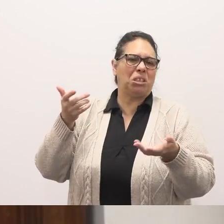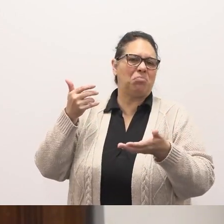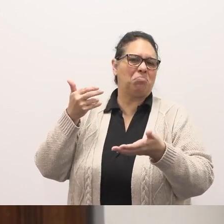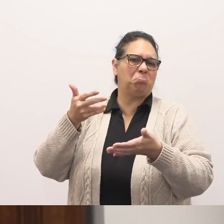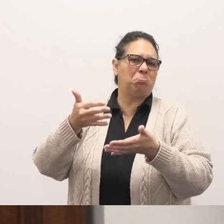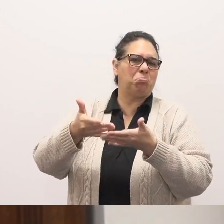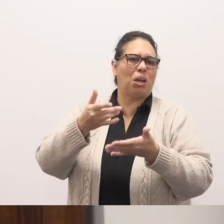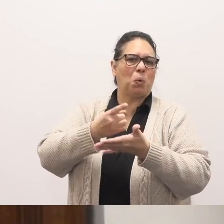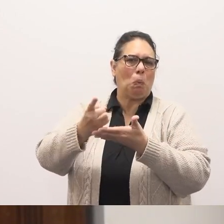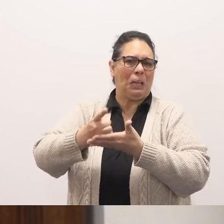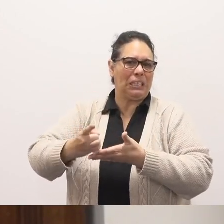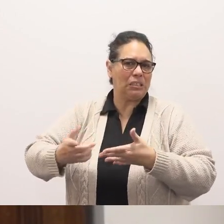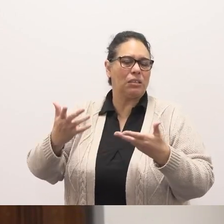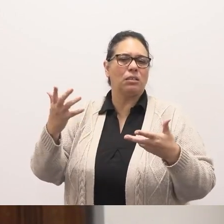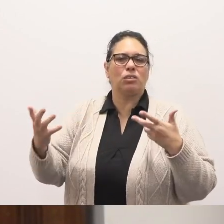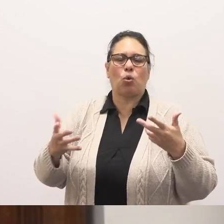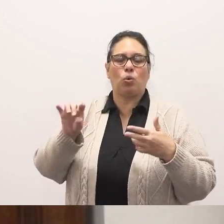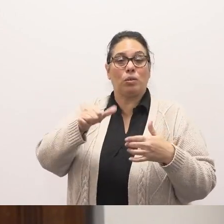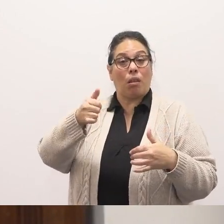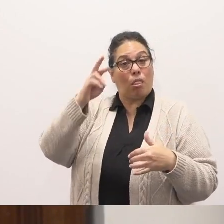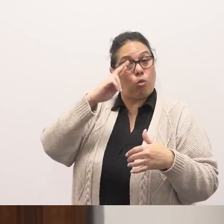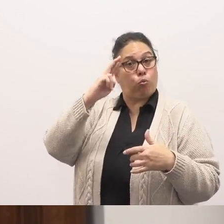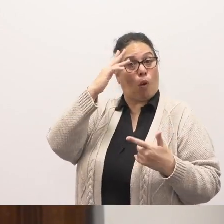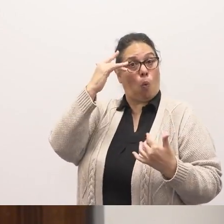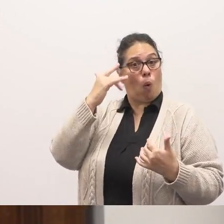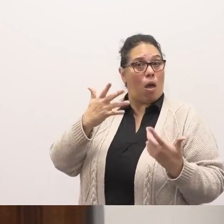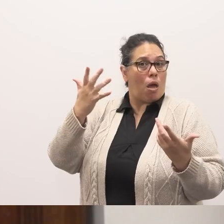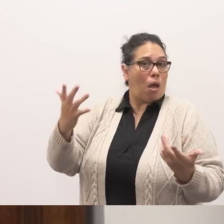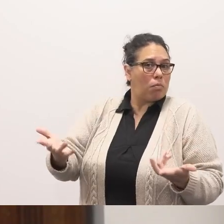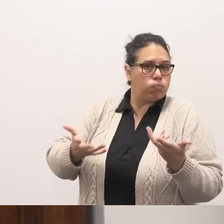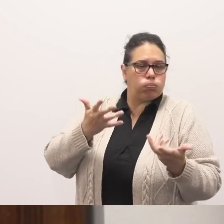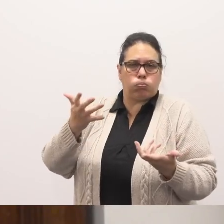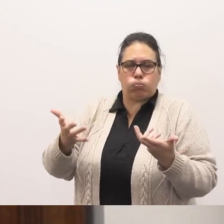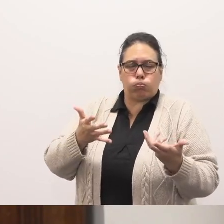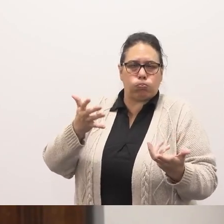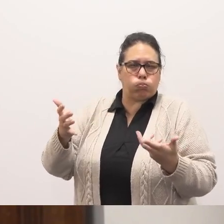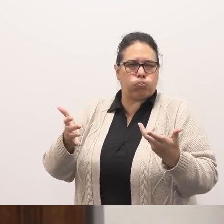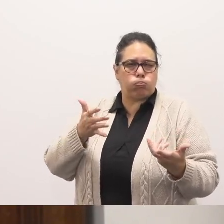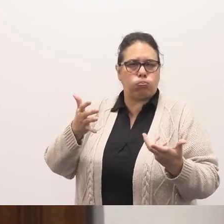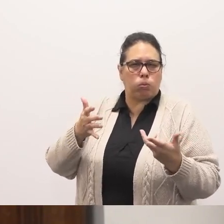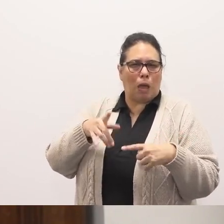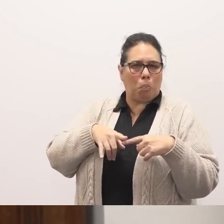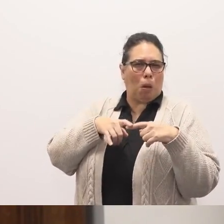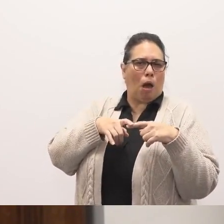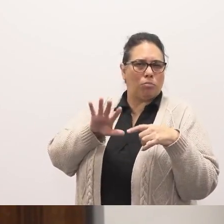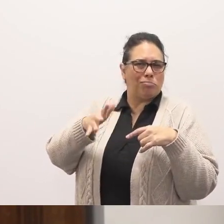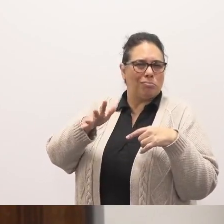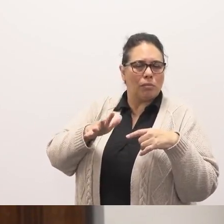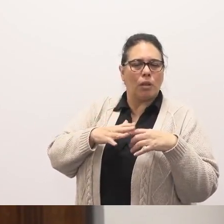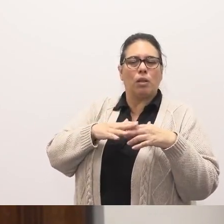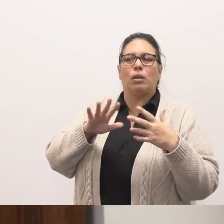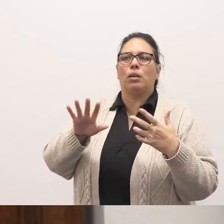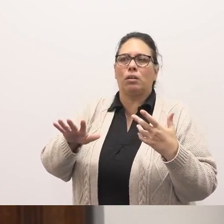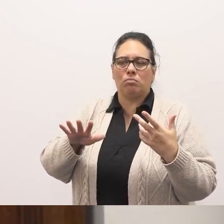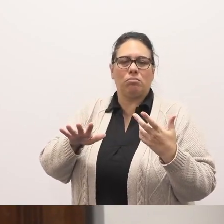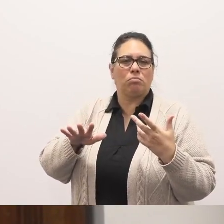And that's another reason why we have a little bit of a pause in following that calendar